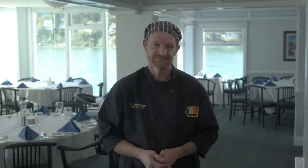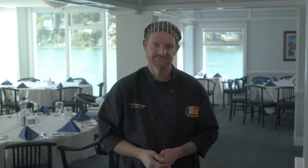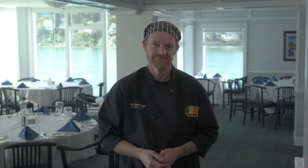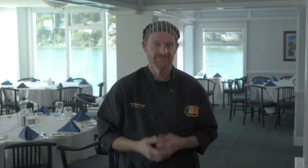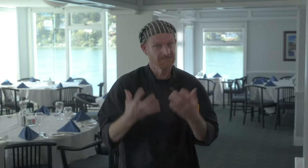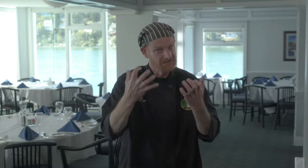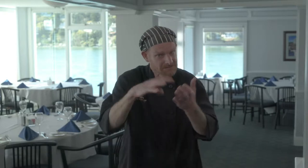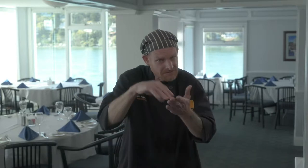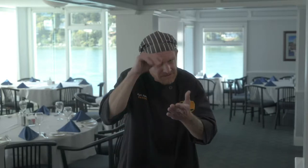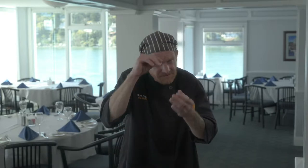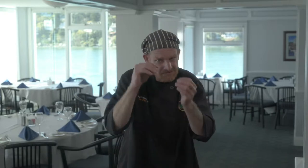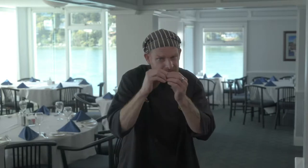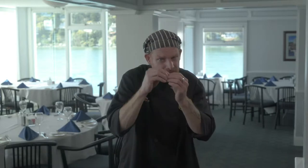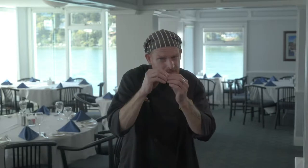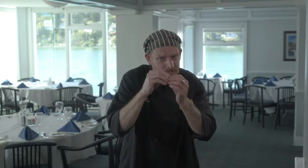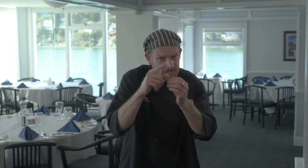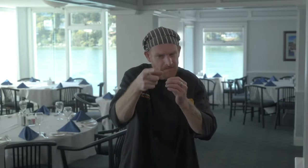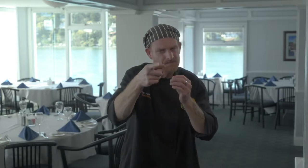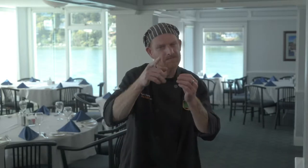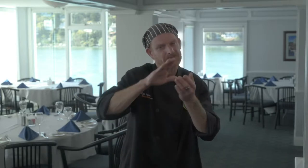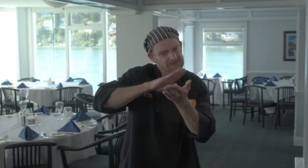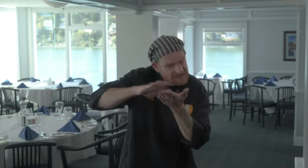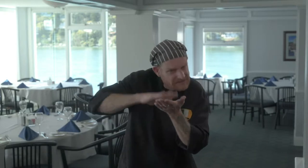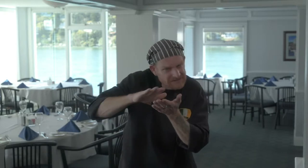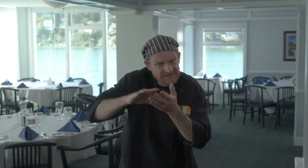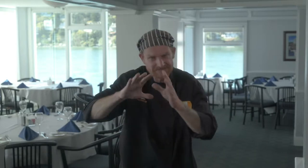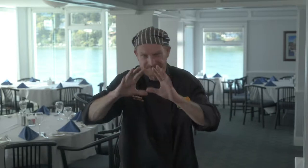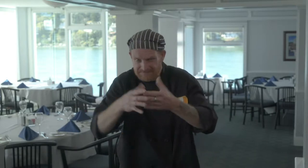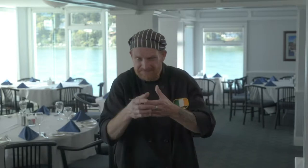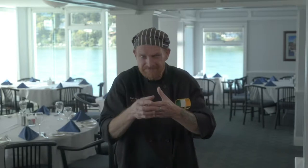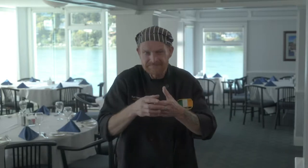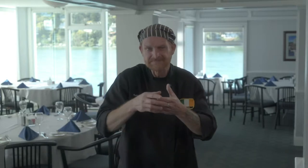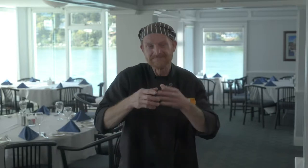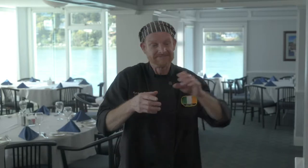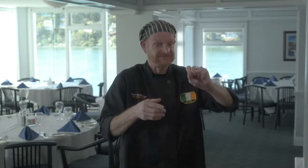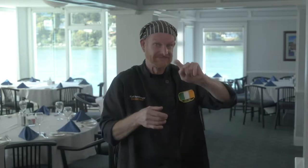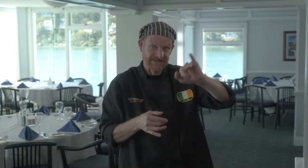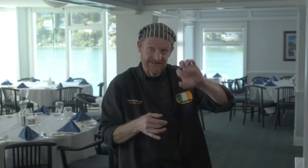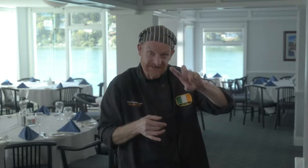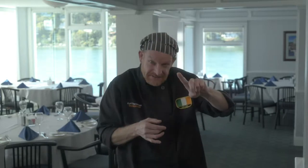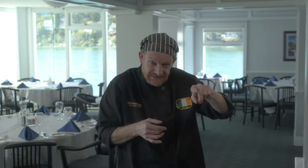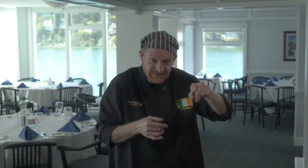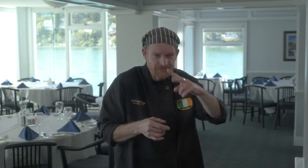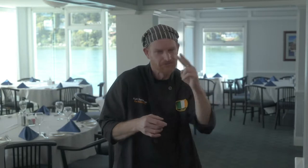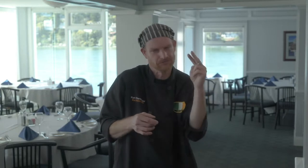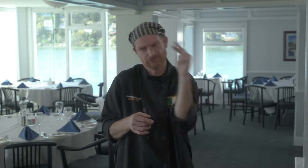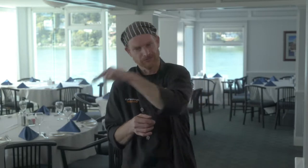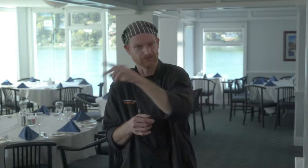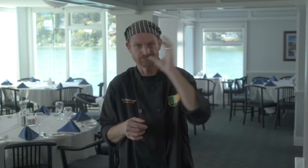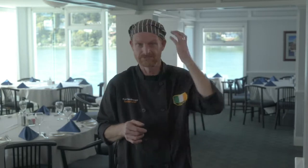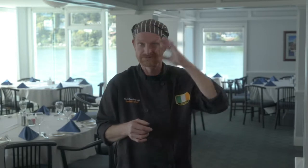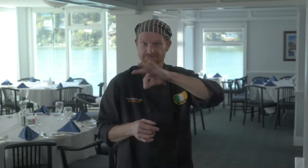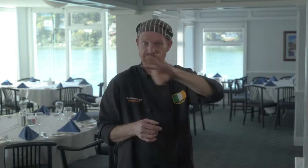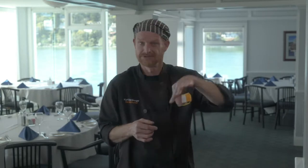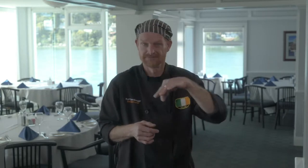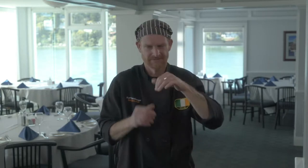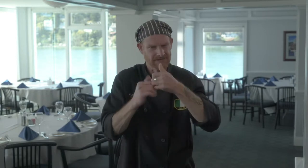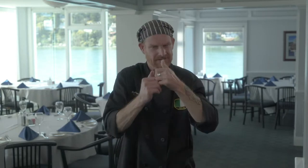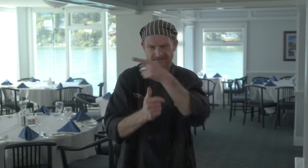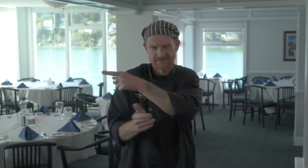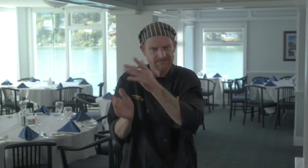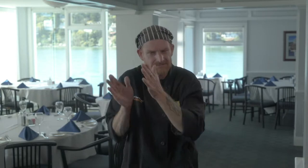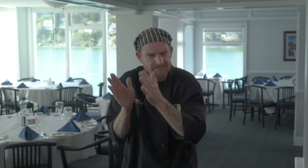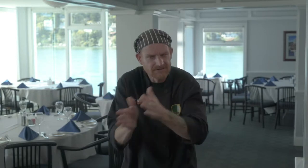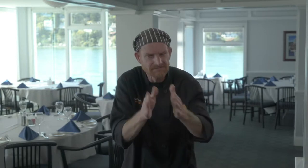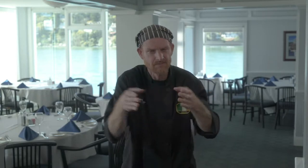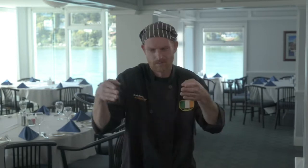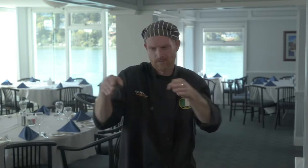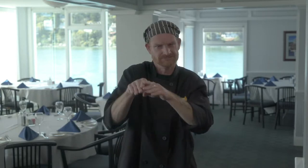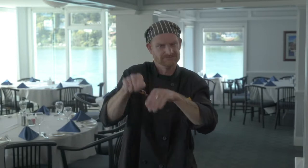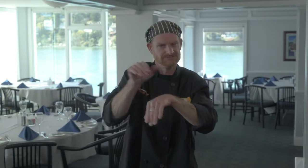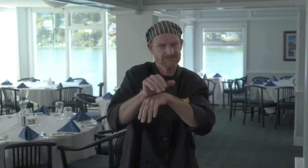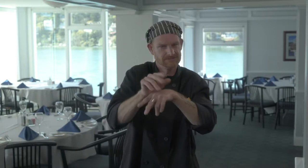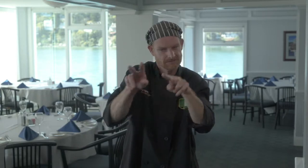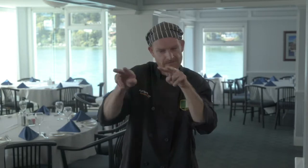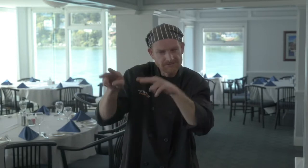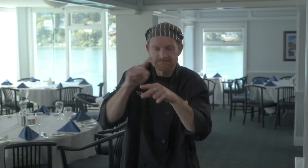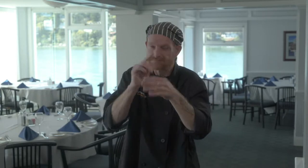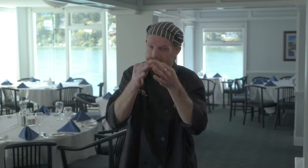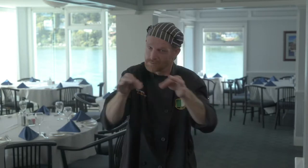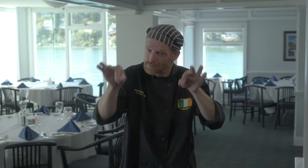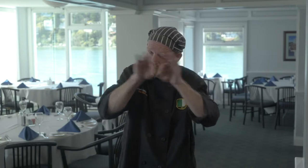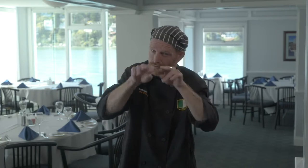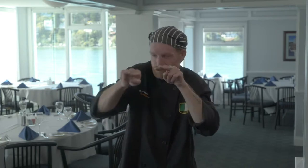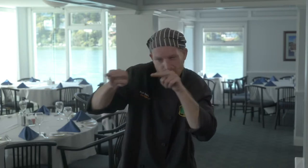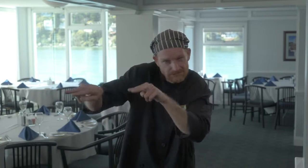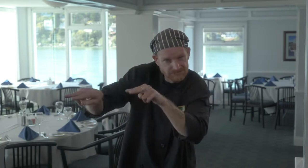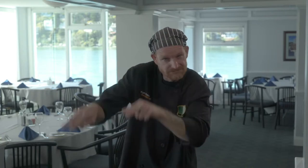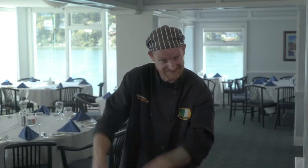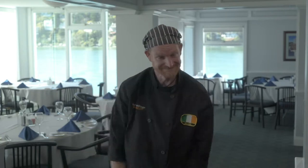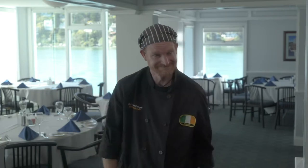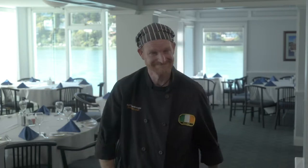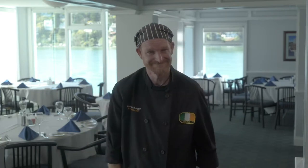Let’s learn more about cleaning and sanitizing back at Crepe Crazy as they prepare to close for the night.